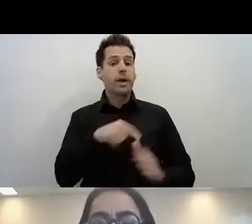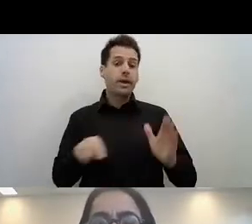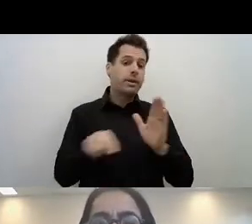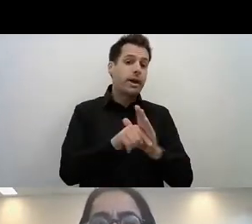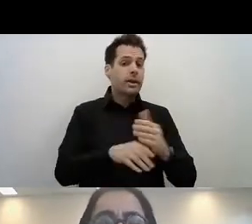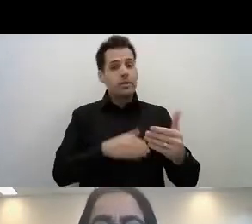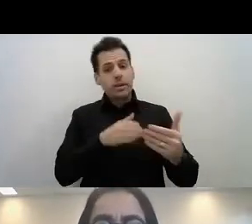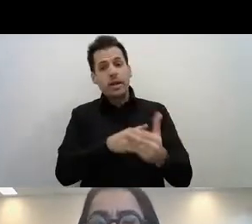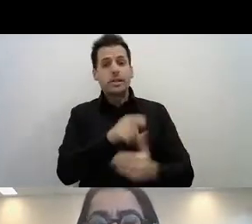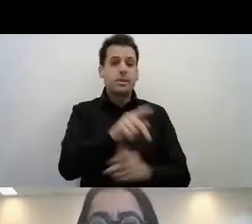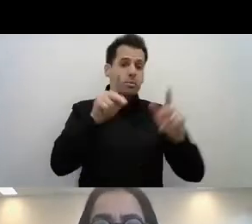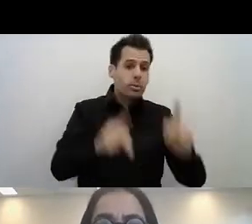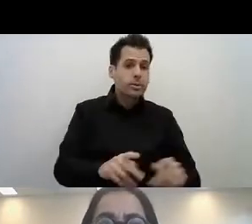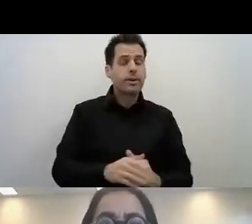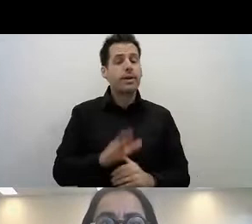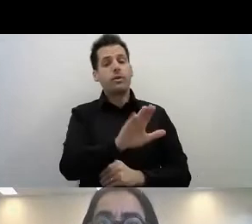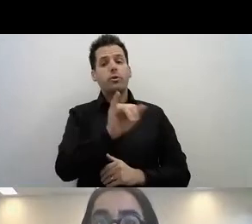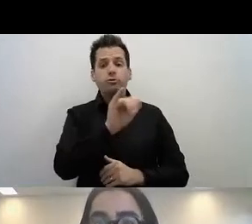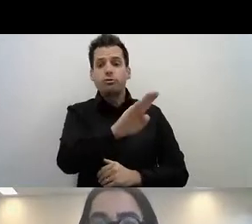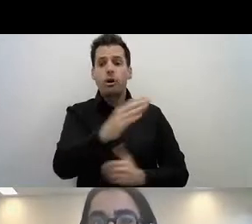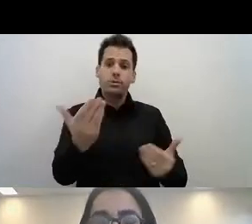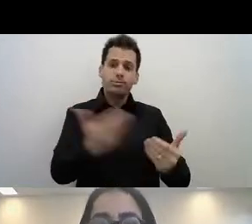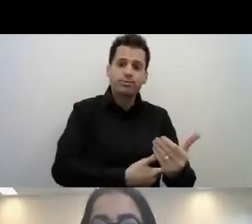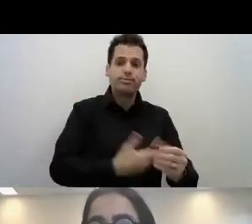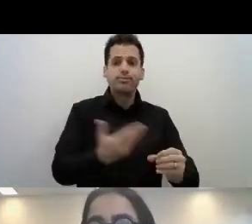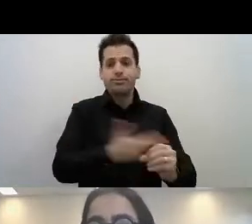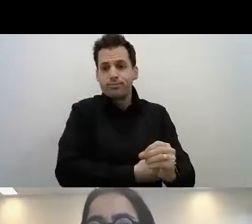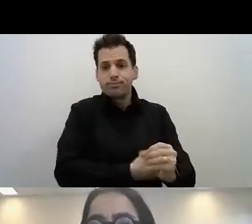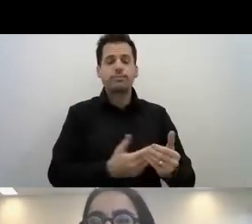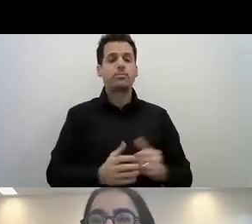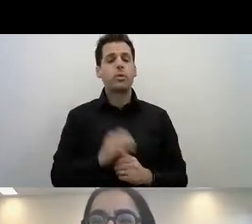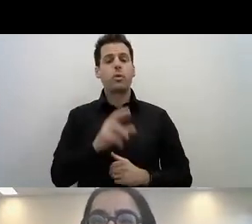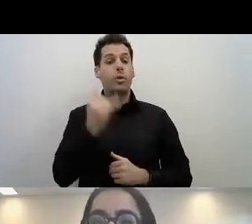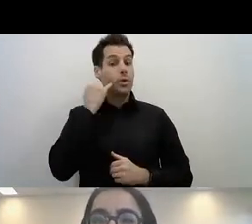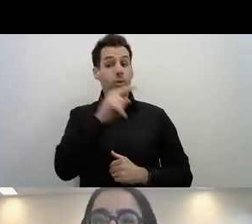uh terminate their employment or deny them access to a public service without having a